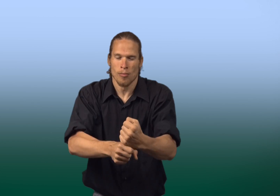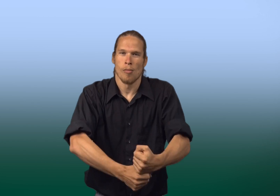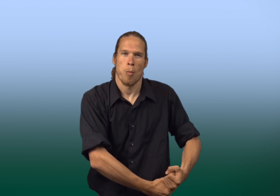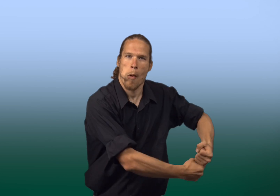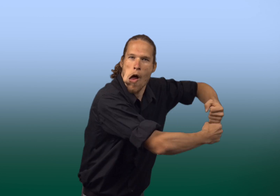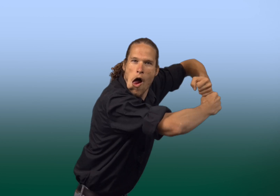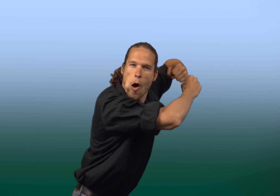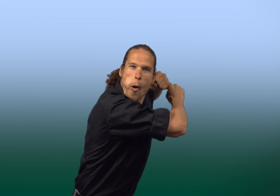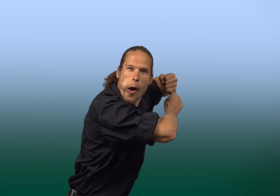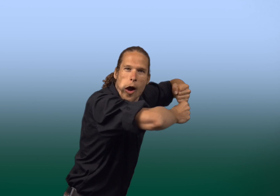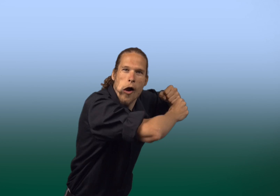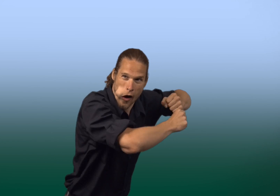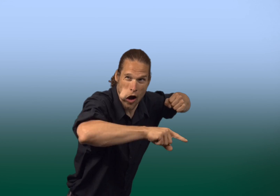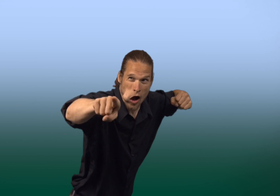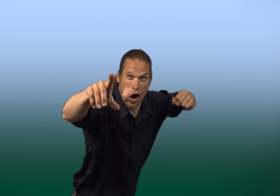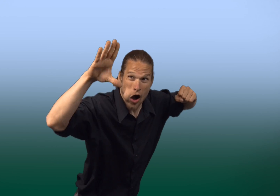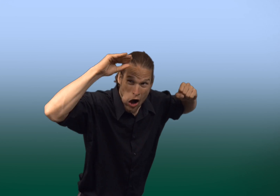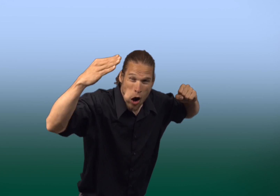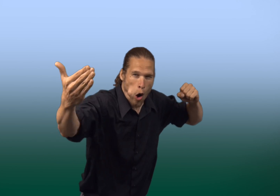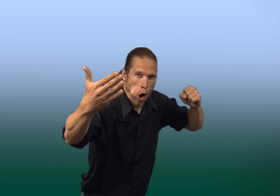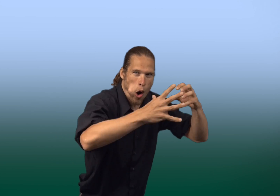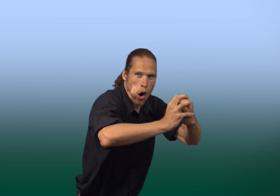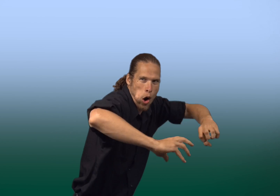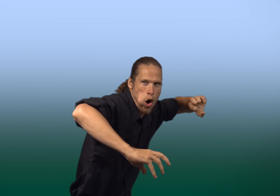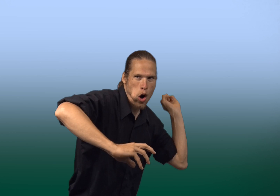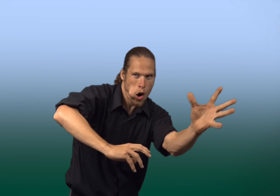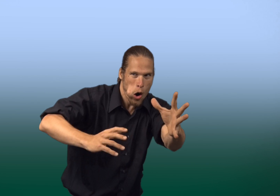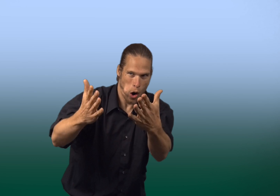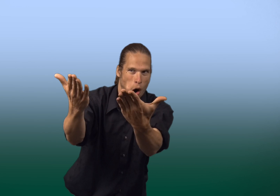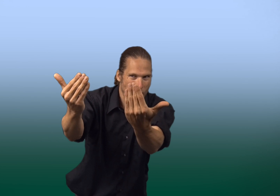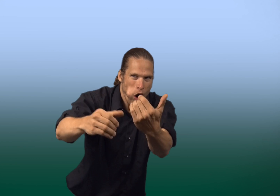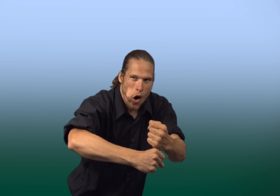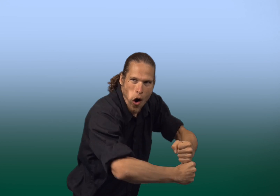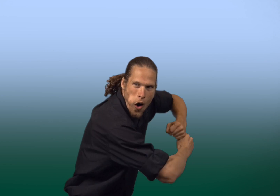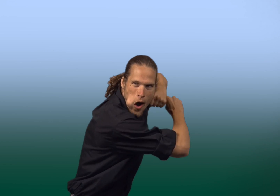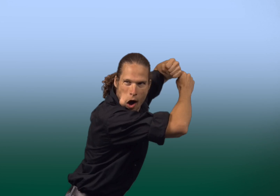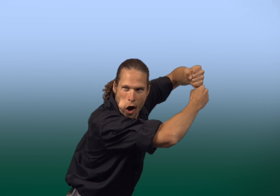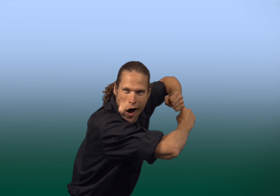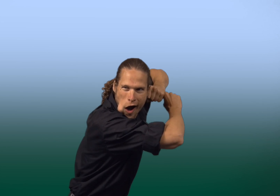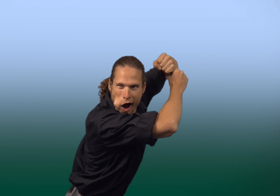And so the dog grabbed the bat and said: Come on throw the ball I'm ready.